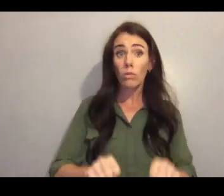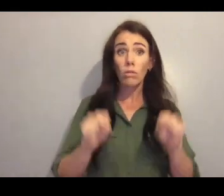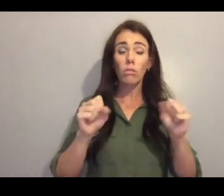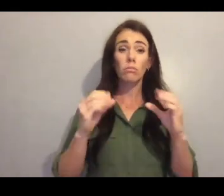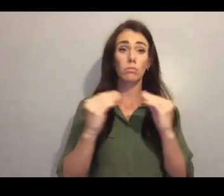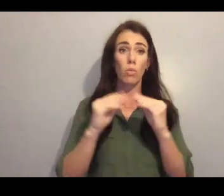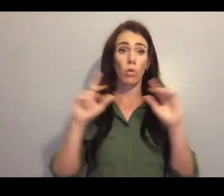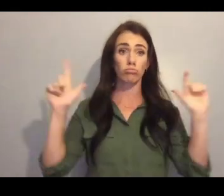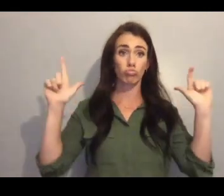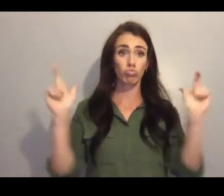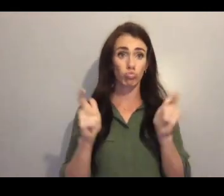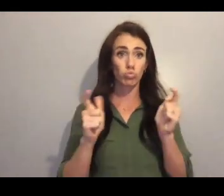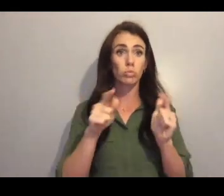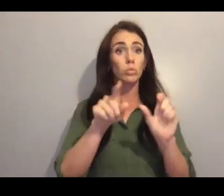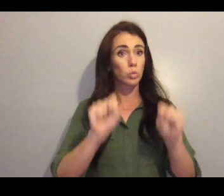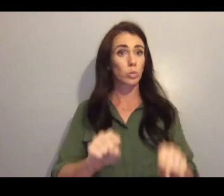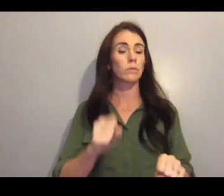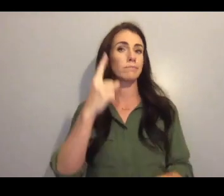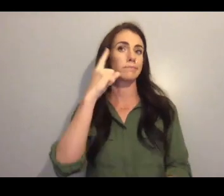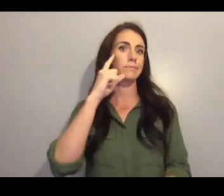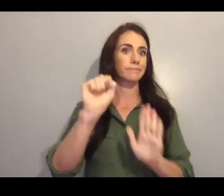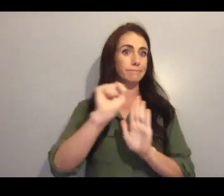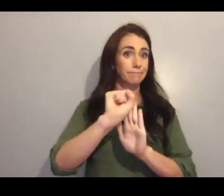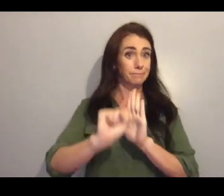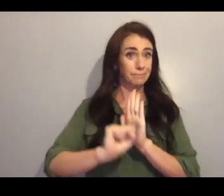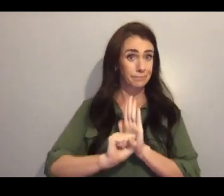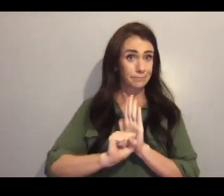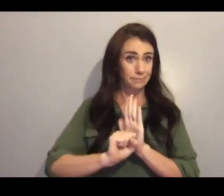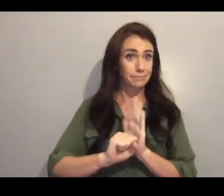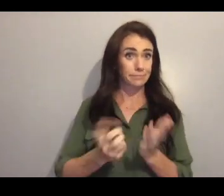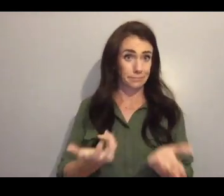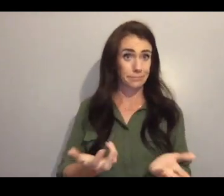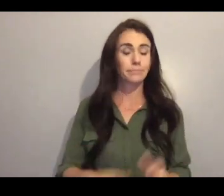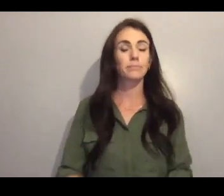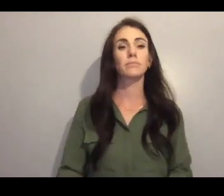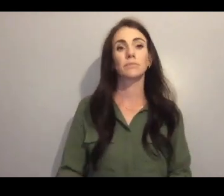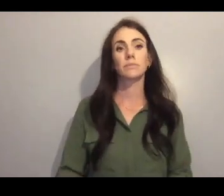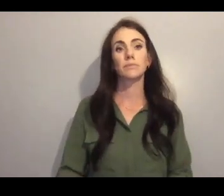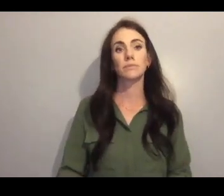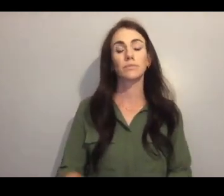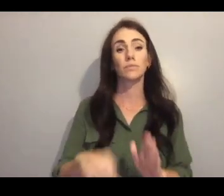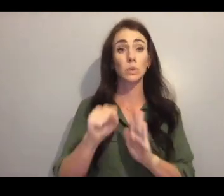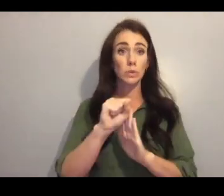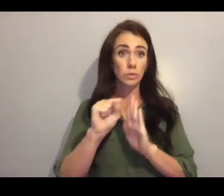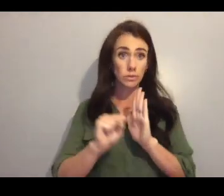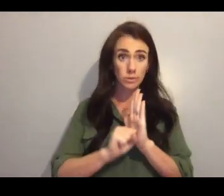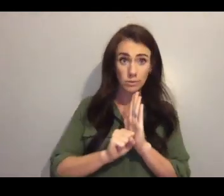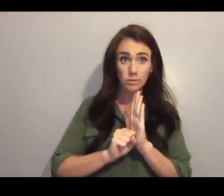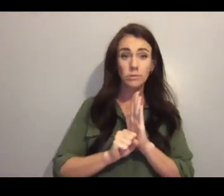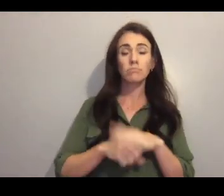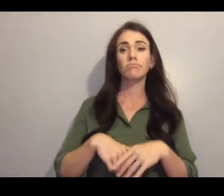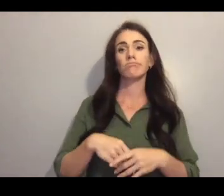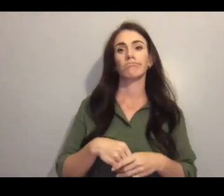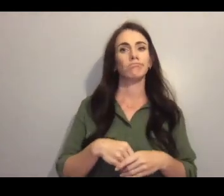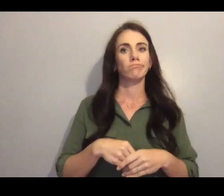about spatial verbs in another video. So you could even make it smaller scale and think about just the state of